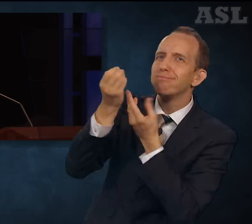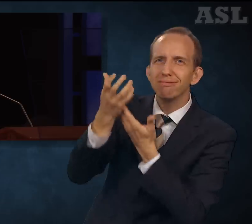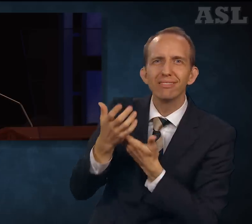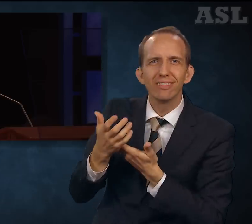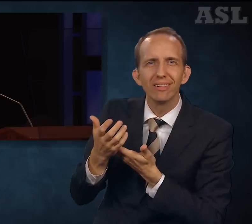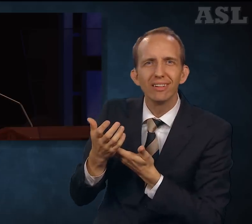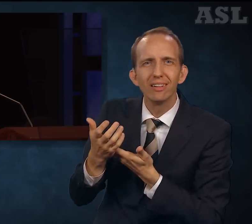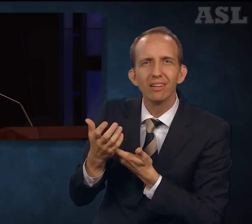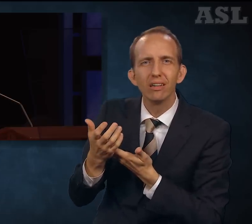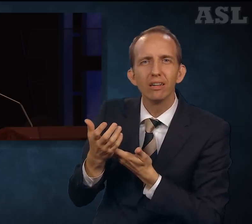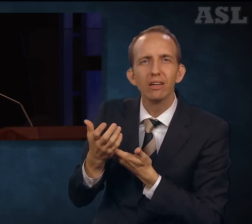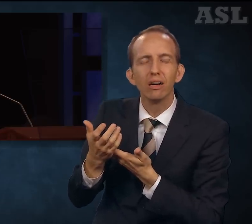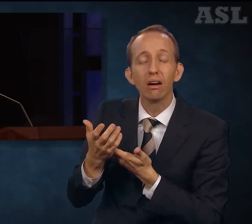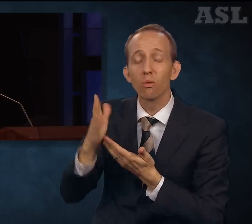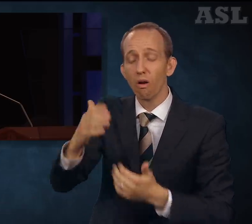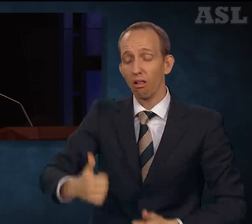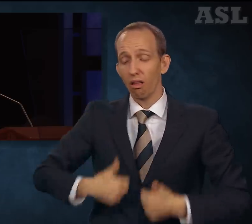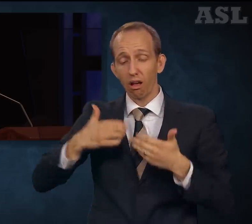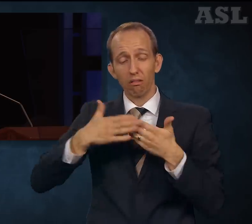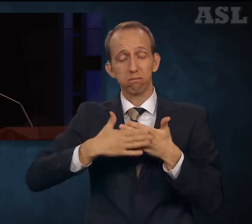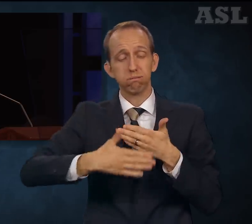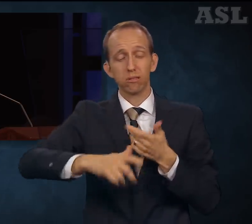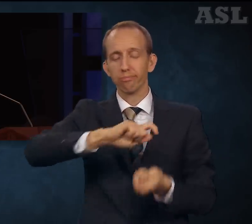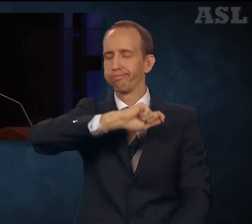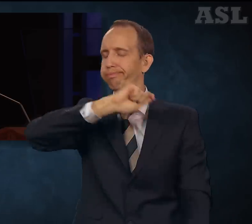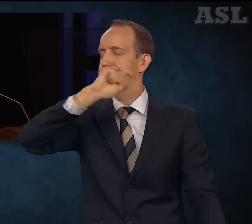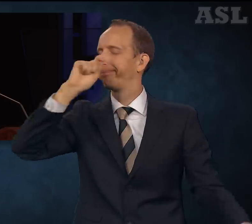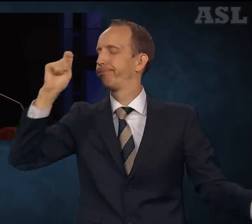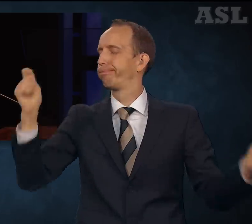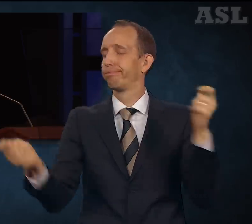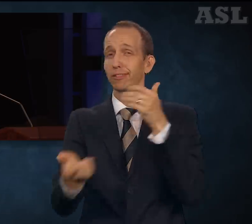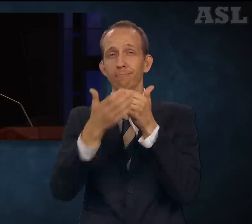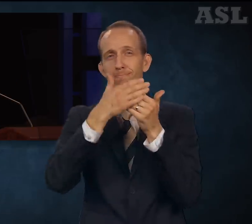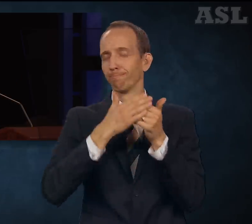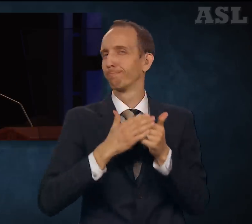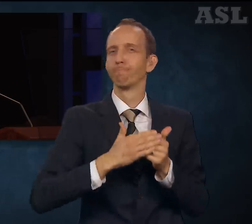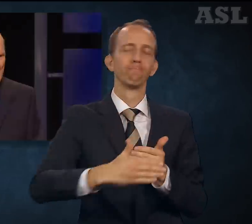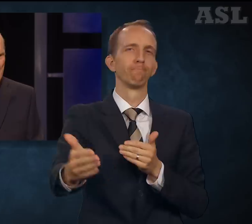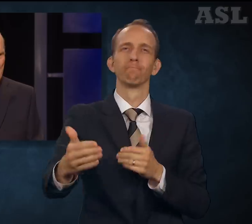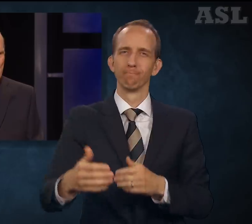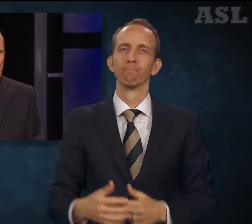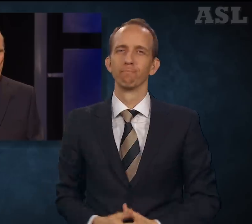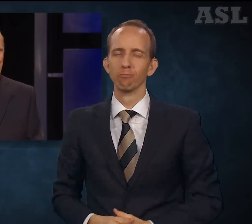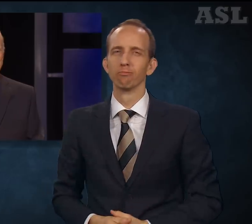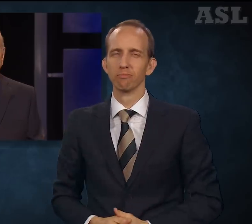AGE--HOW TO RECEIVE PERSONAL REVELATION.